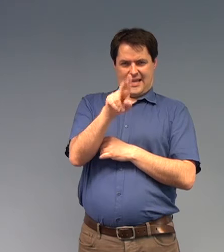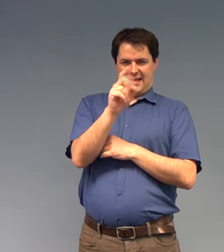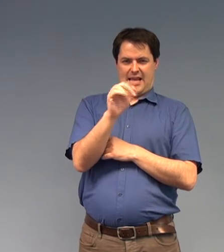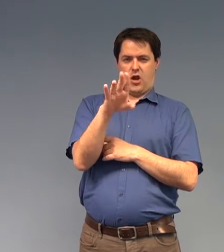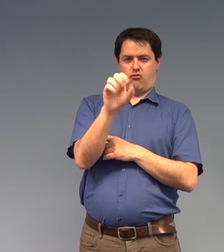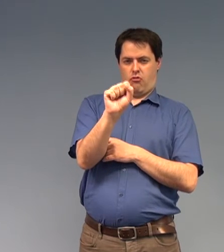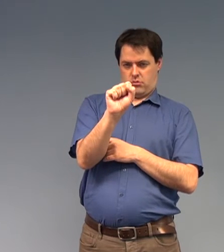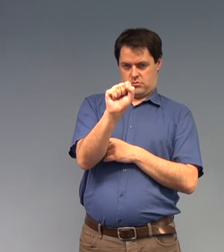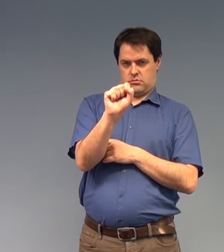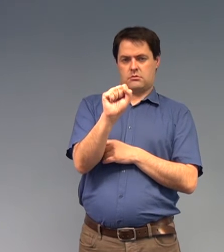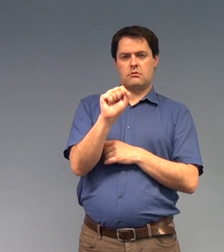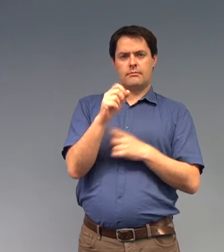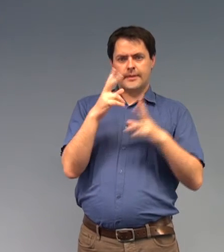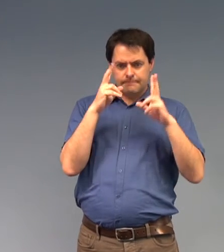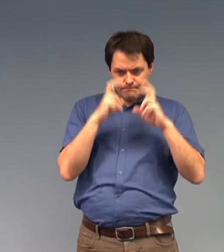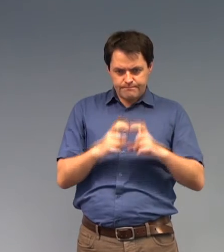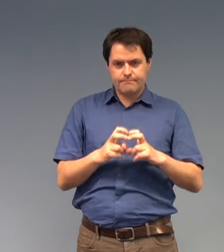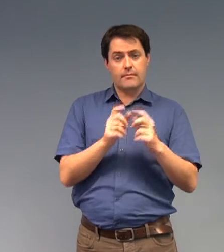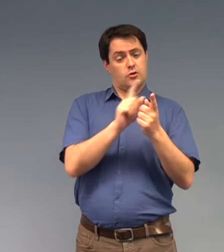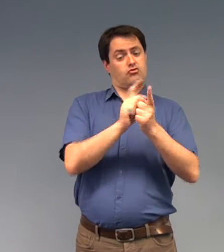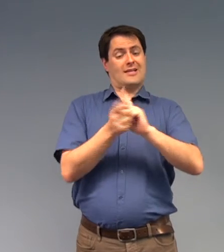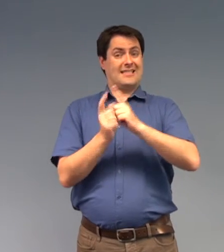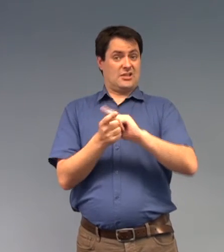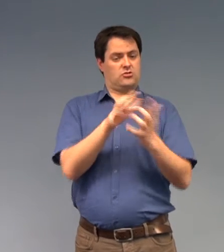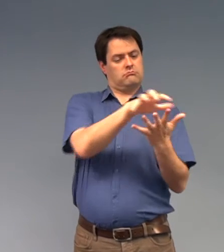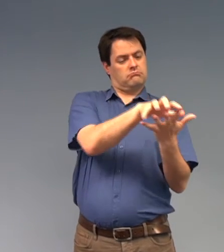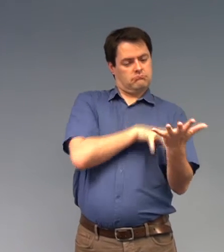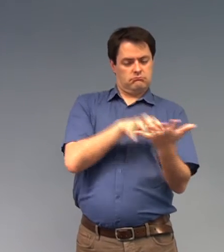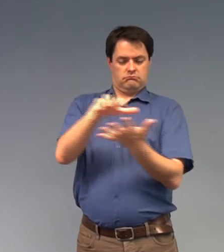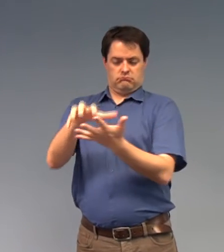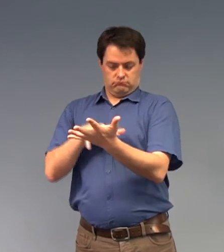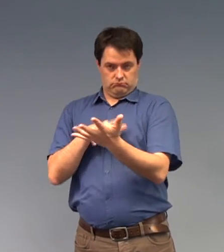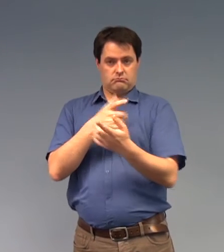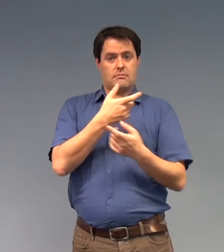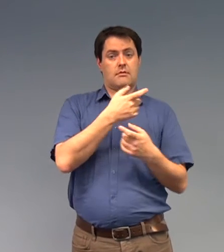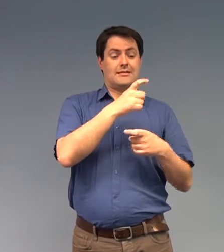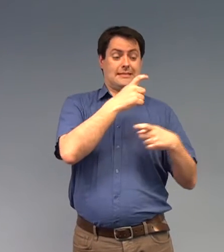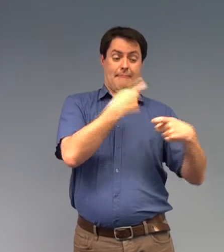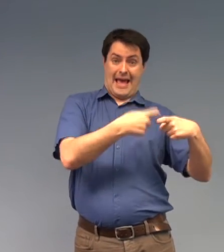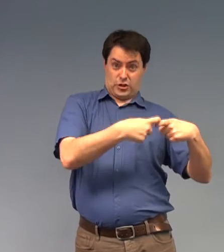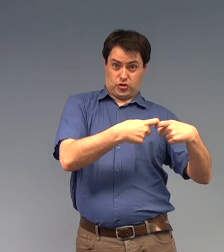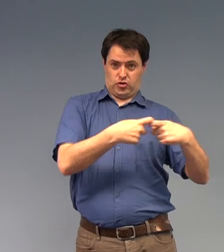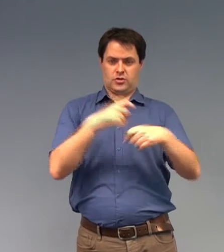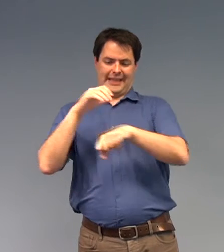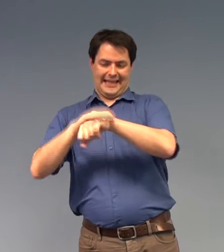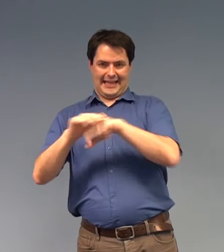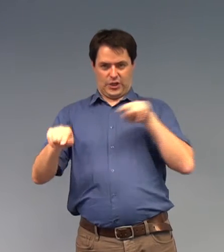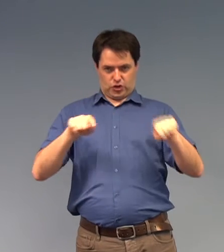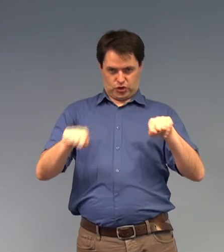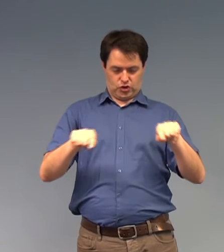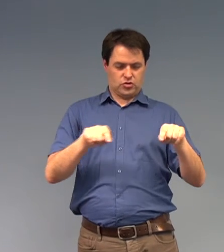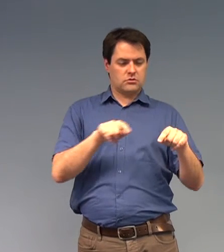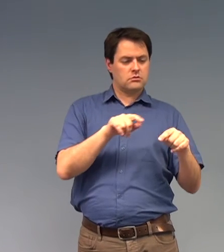One author, Sequeiros, has actually looked at Spanish-English translations